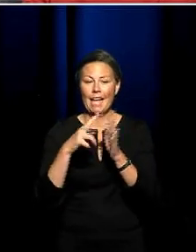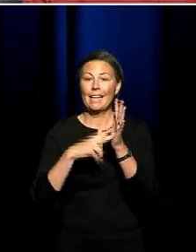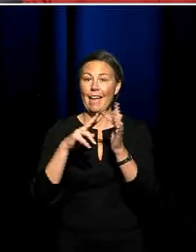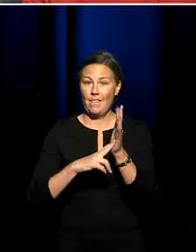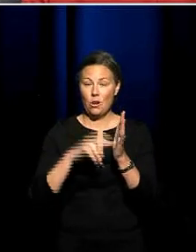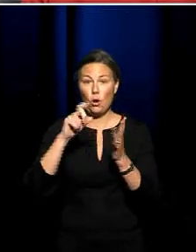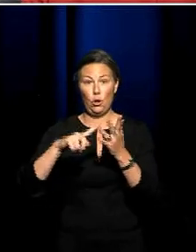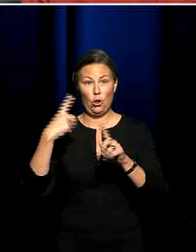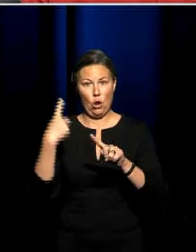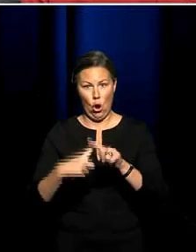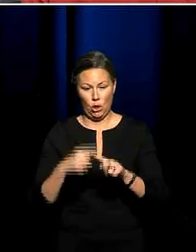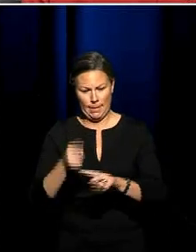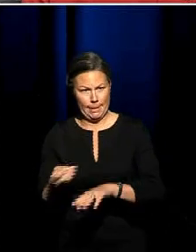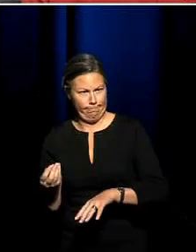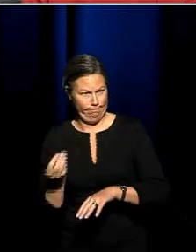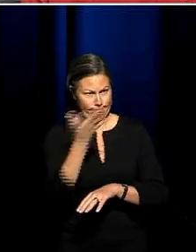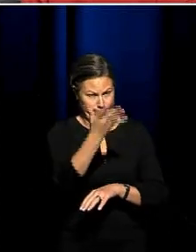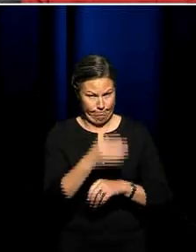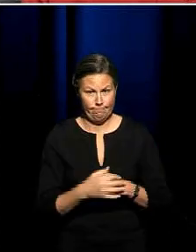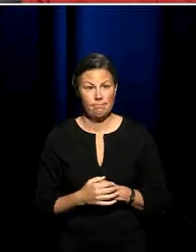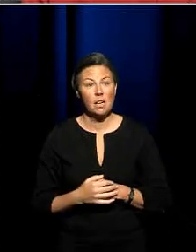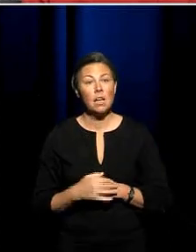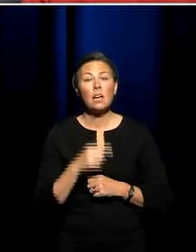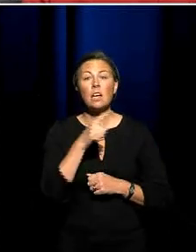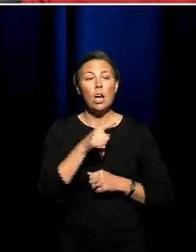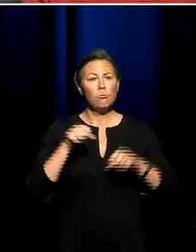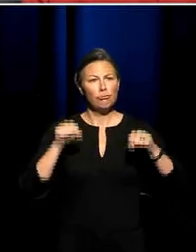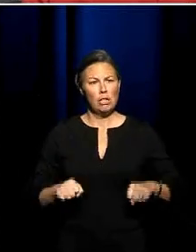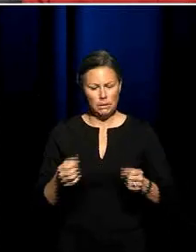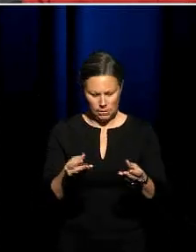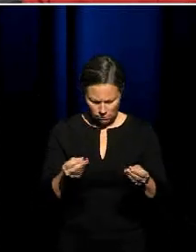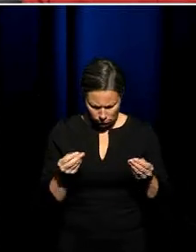president of the tribunal found that the failure by the state of Queensland to